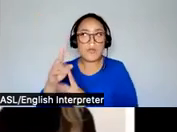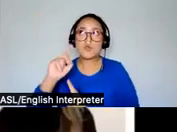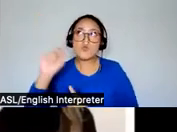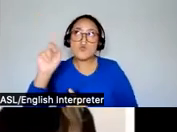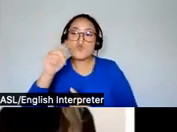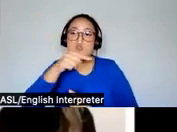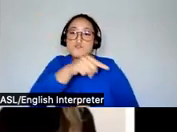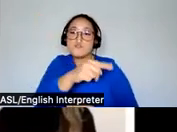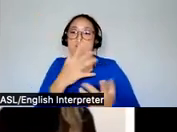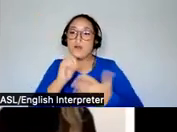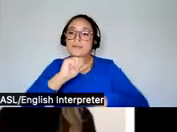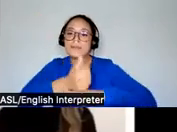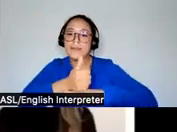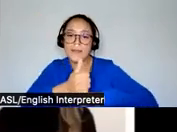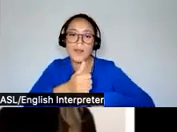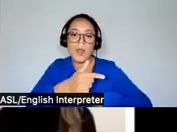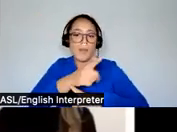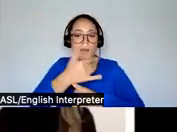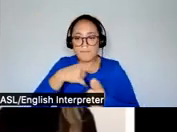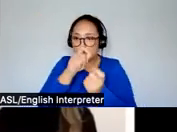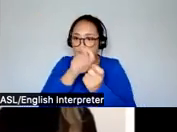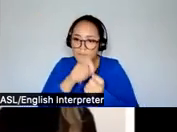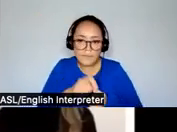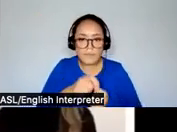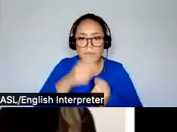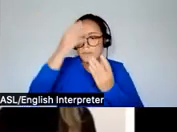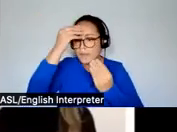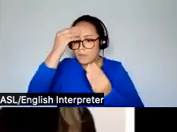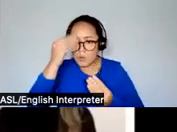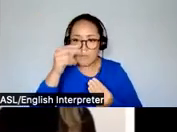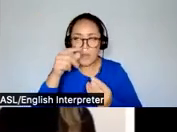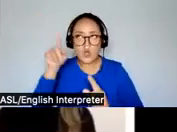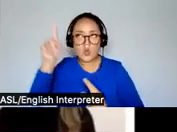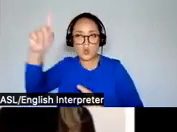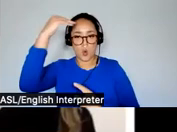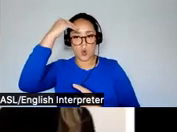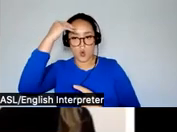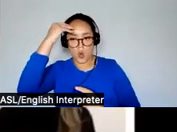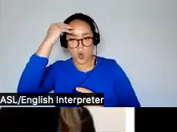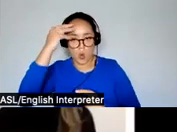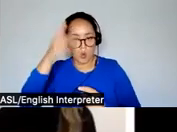them with all the details of your event. So they know exactly what is being requested.